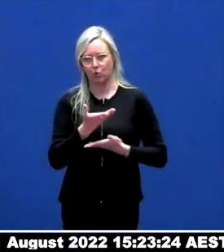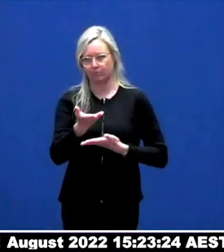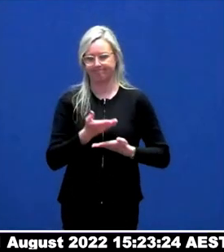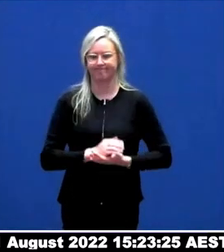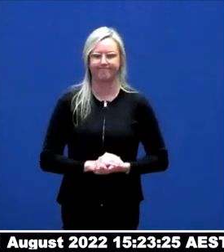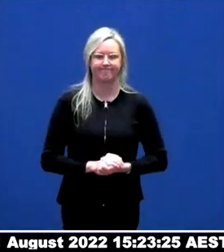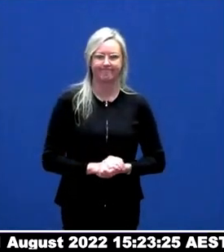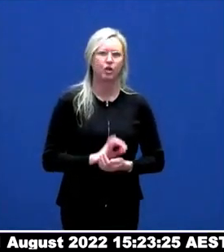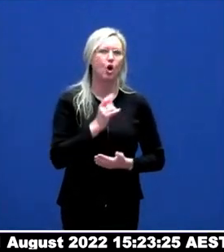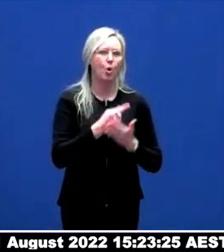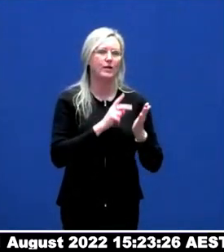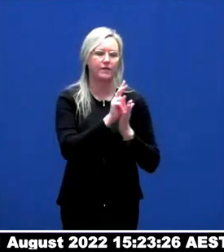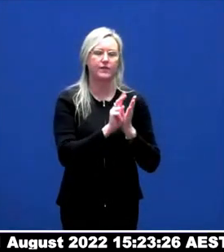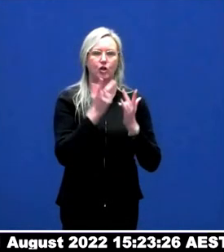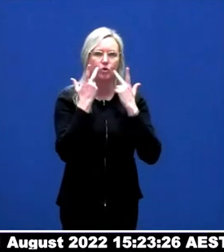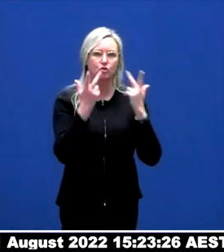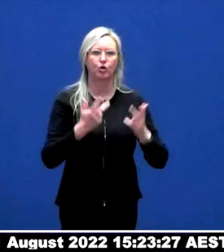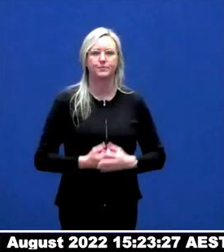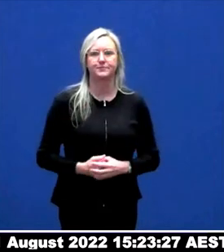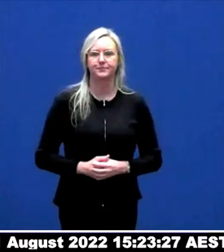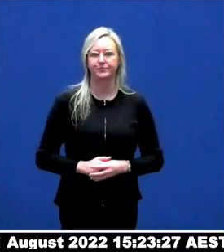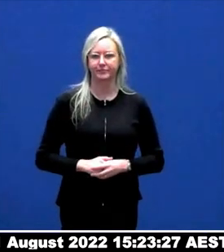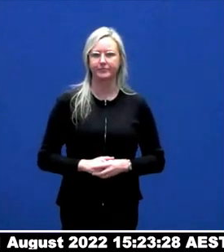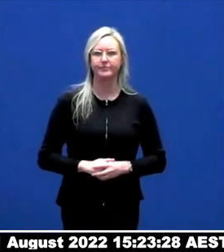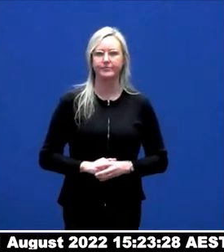Thank you very much. We'll have that evidence now.